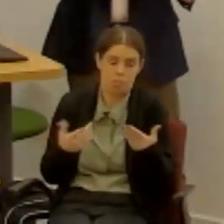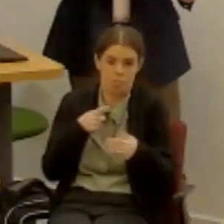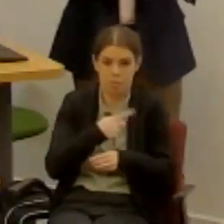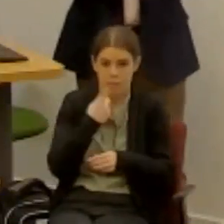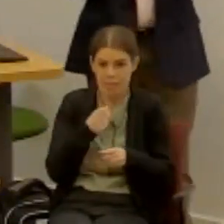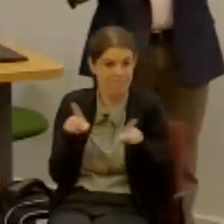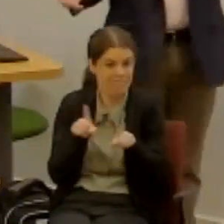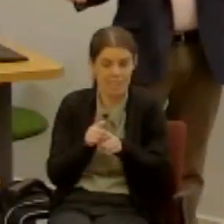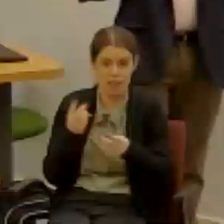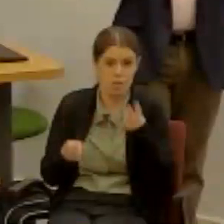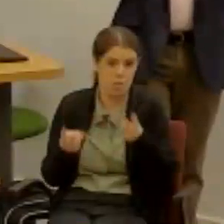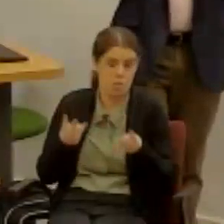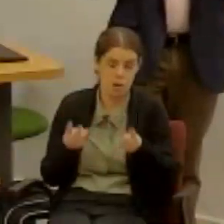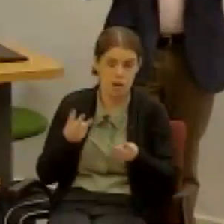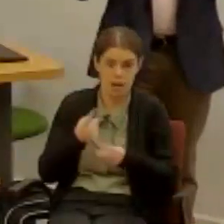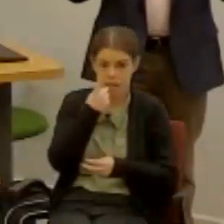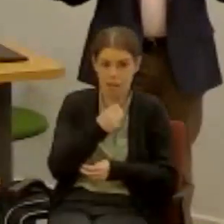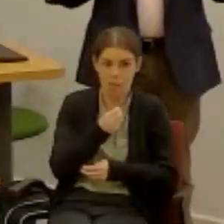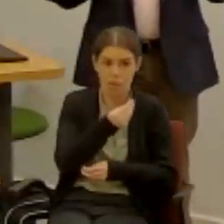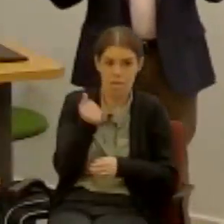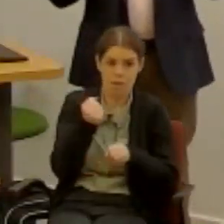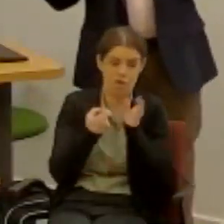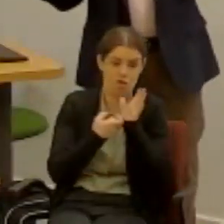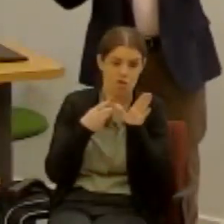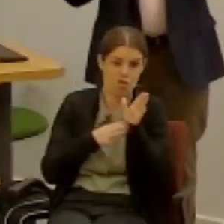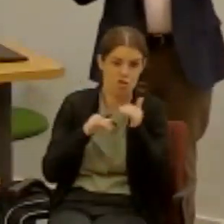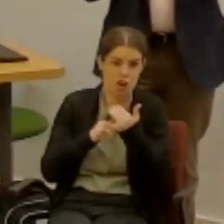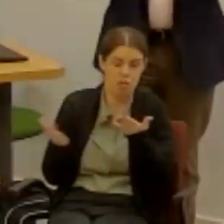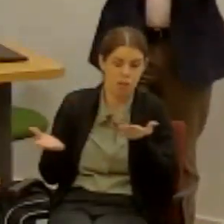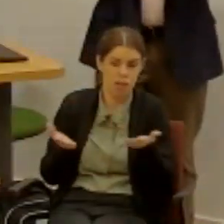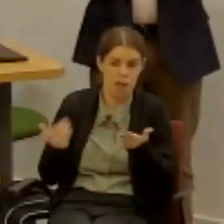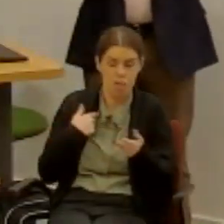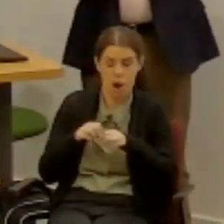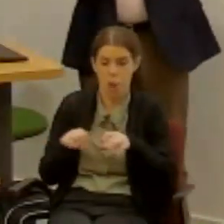the same weight, because they could have been a few grabs either way a minute. I've lost my bed.